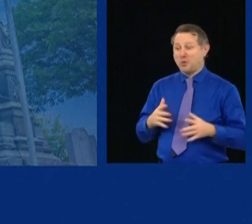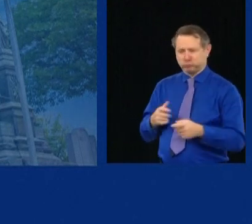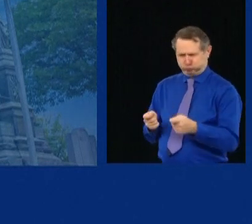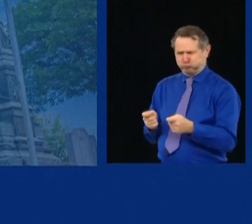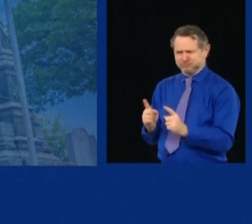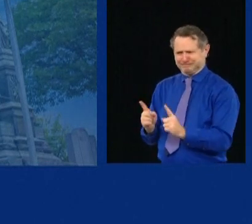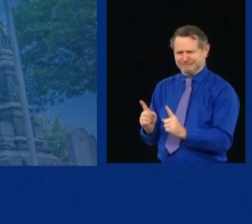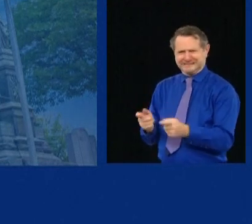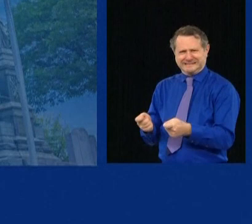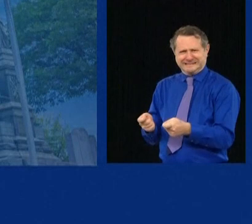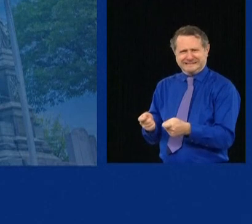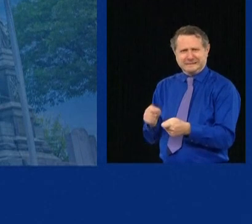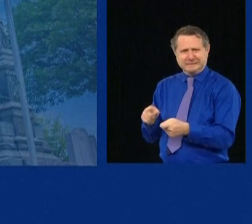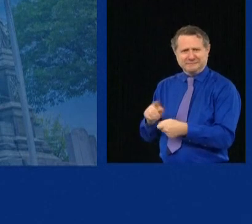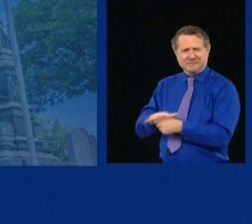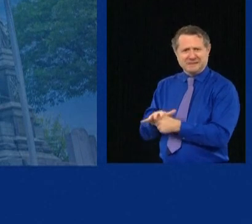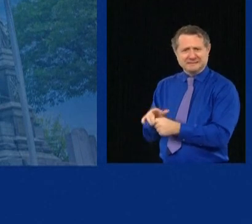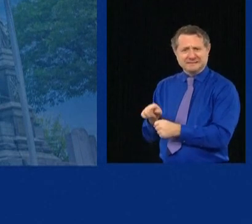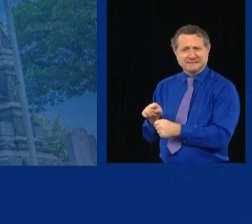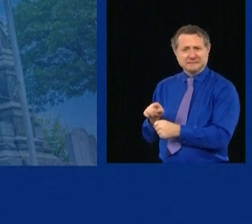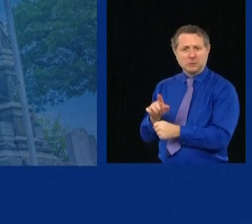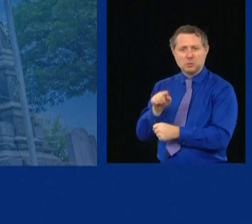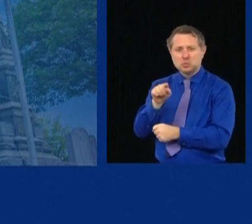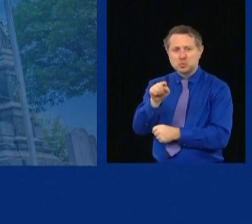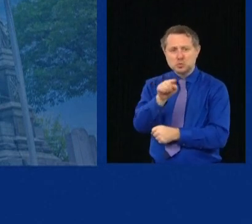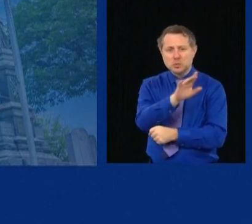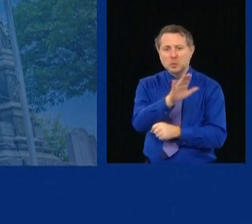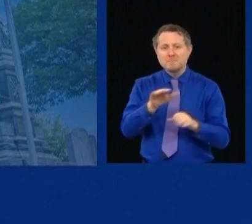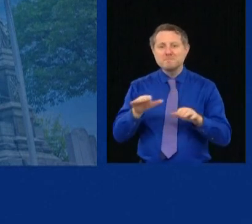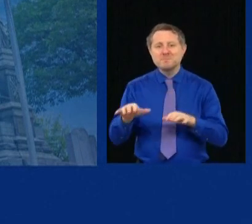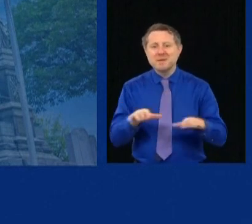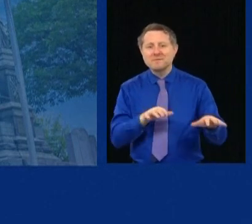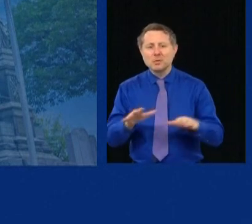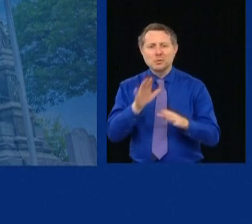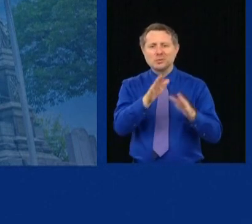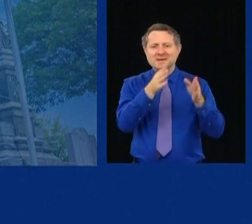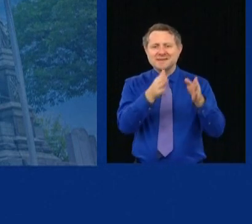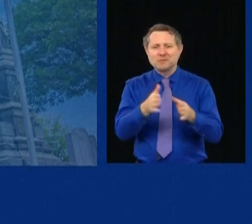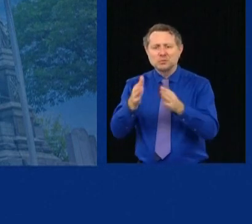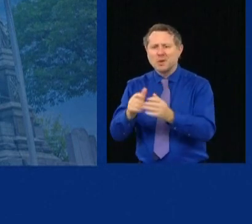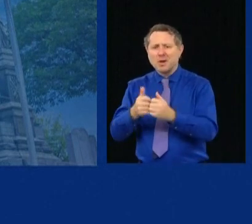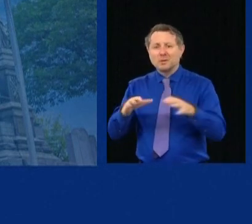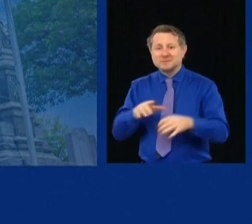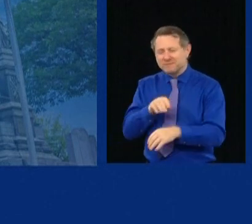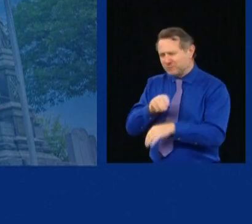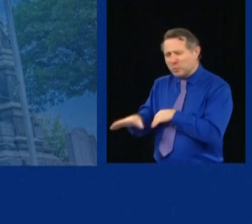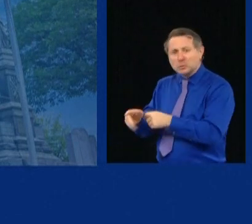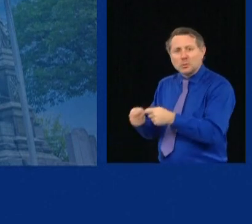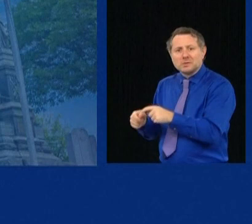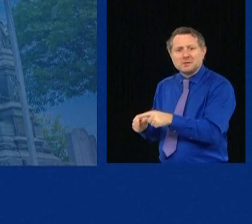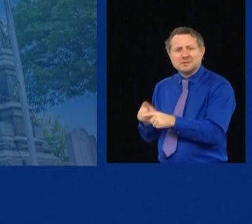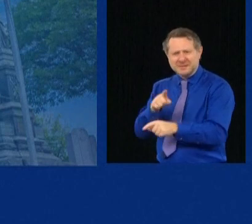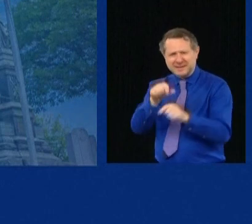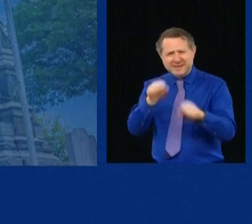IT MEANS WE HAVE CONTROLLED THE PROBLEM BECAUSE OF WHAT WE DID AND BECAUSE OF OUR INDIVIDUAL